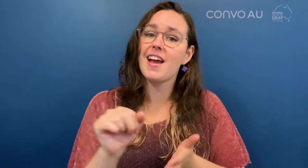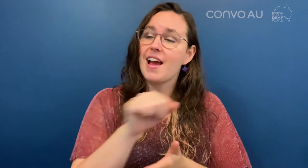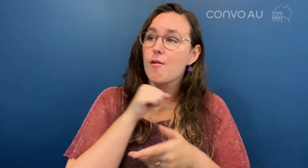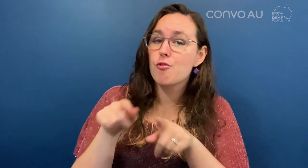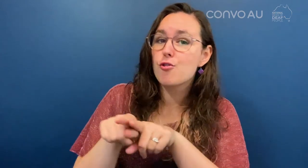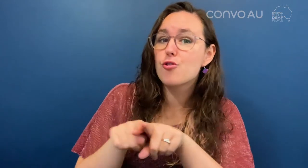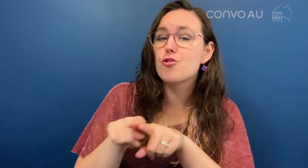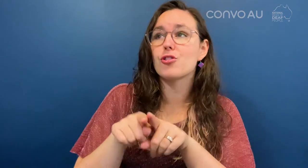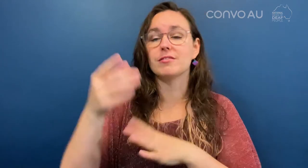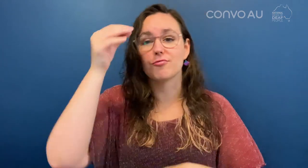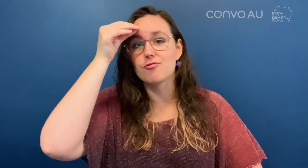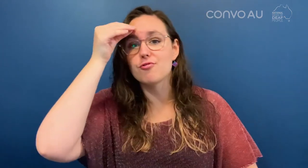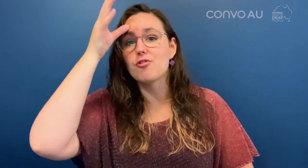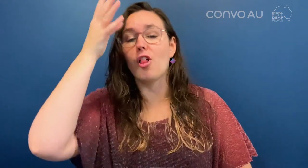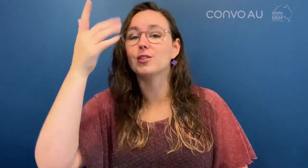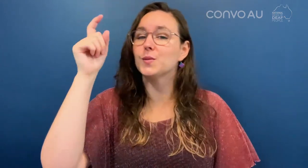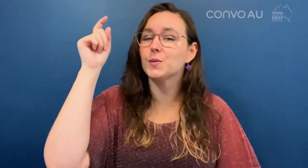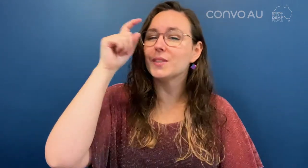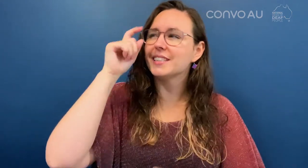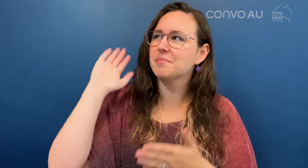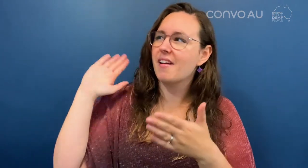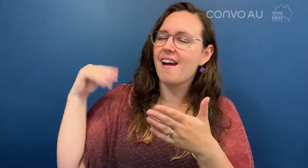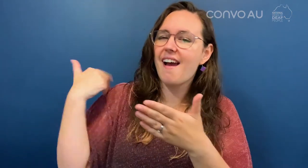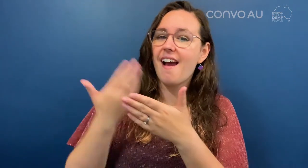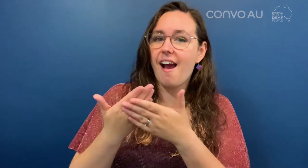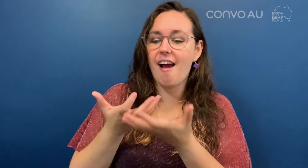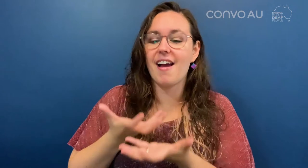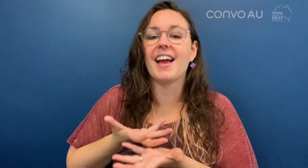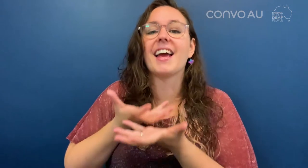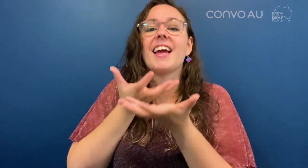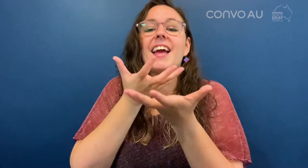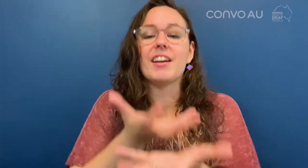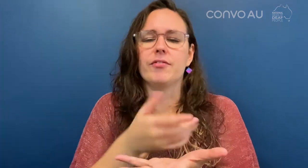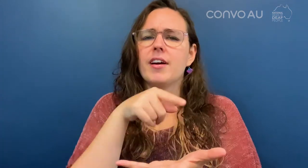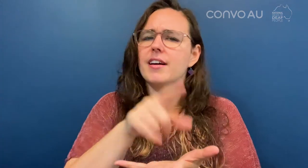learn knowledge from us that can pass on to the next generations.